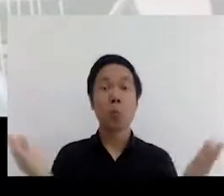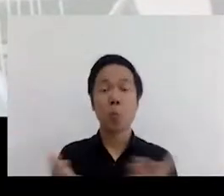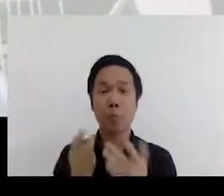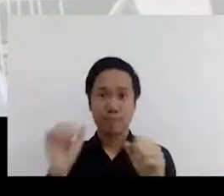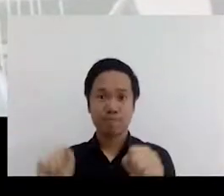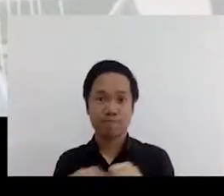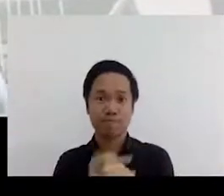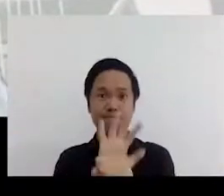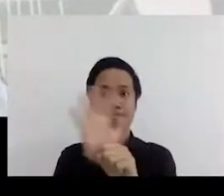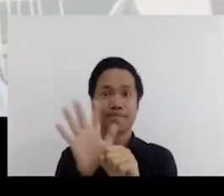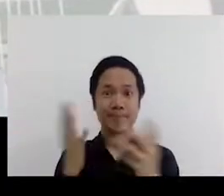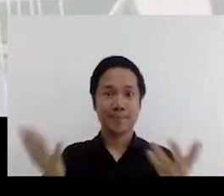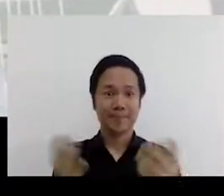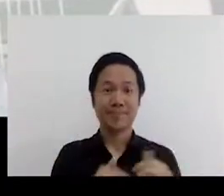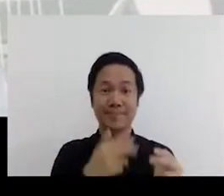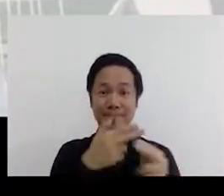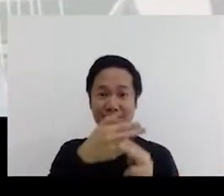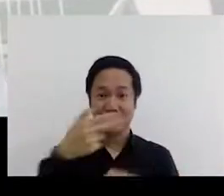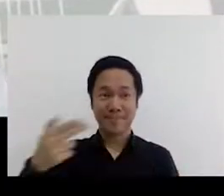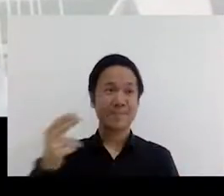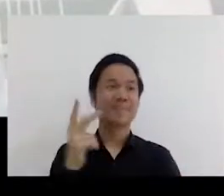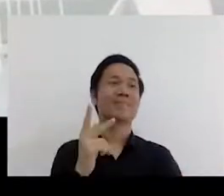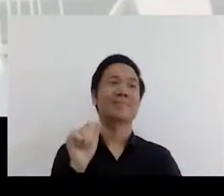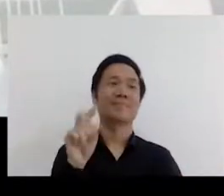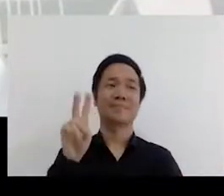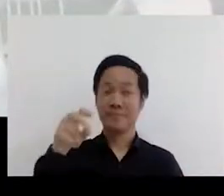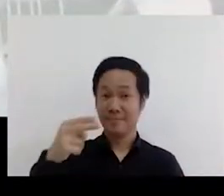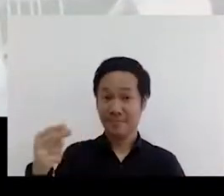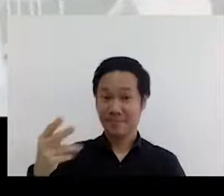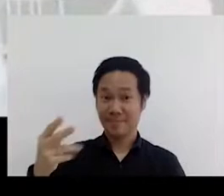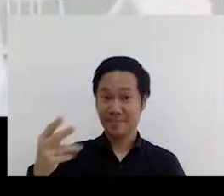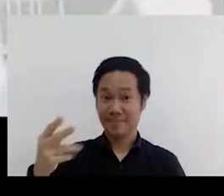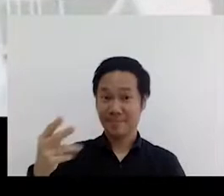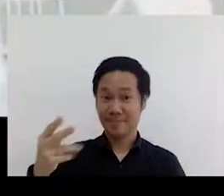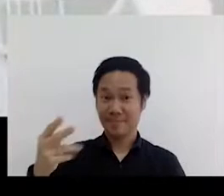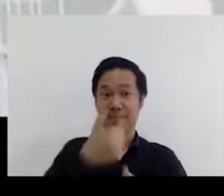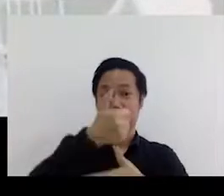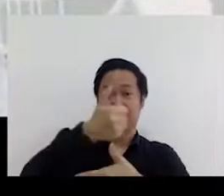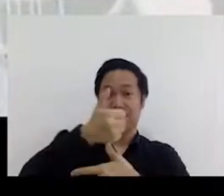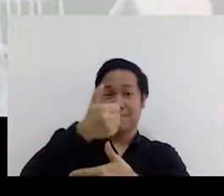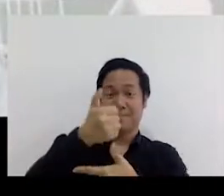My name is Kaveh Zahedi. I am the deputy at the UN Economic and Social Commission for Asia and the Pacific.